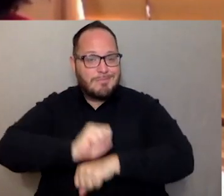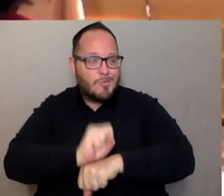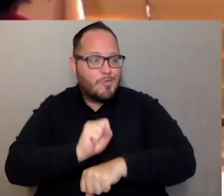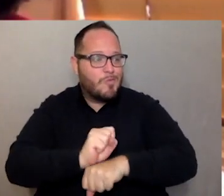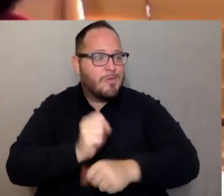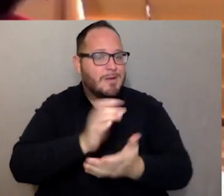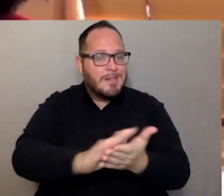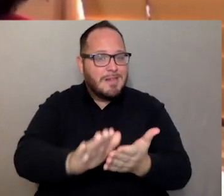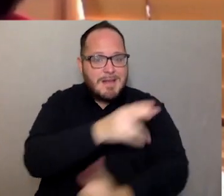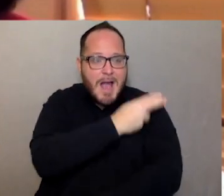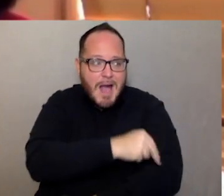THEY WORK TO MAKE SURE ALL OREGONIANS HAVE ACCESS TO FRESH